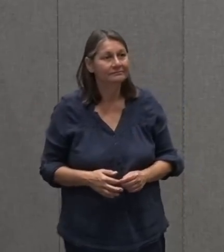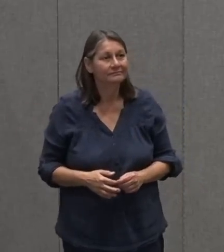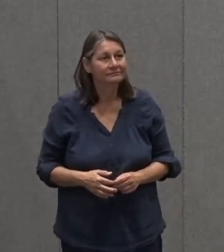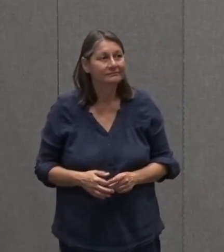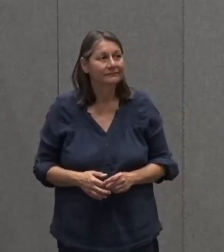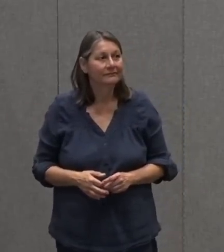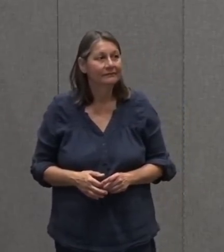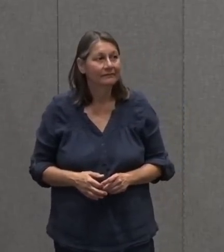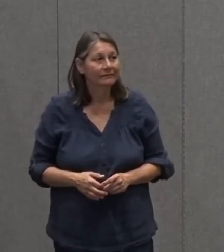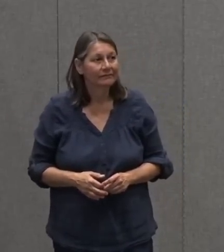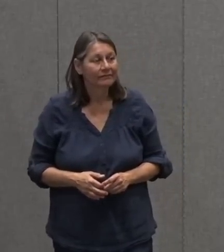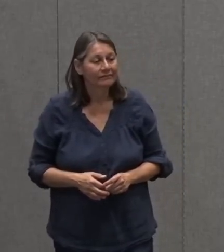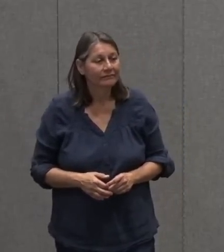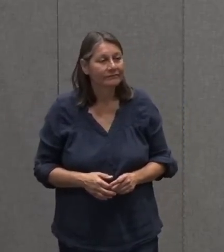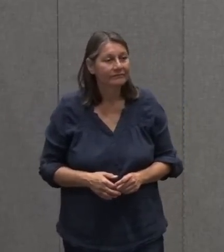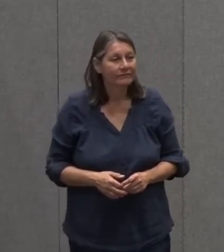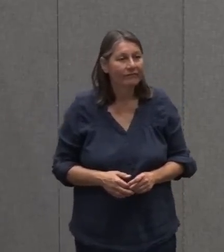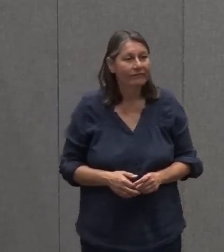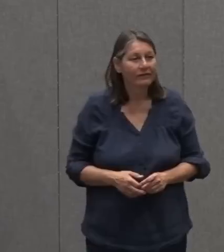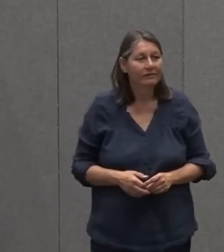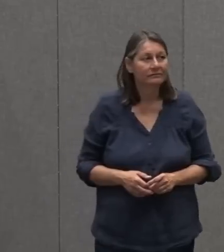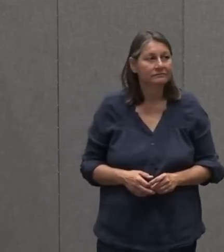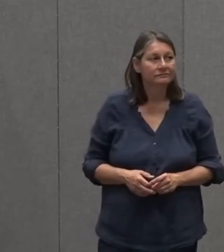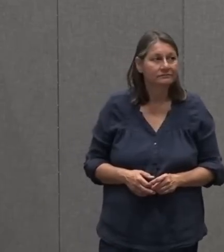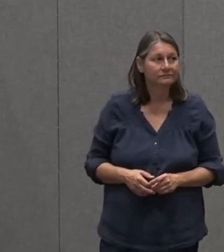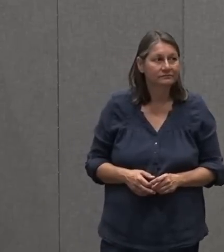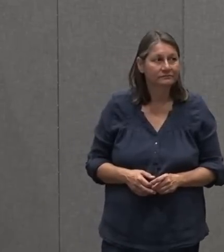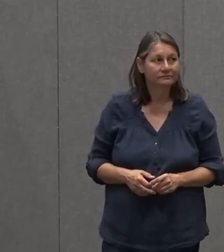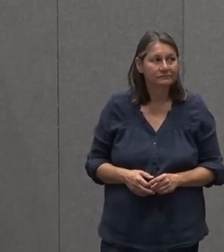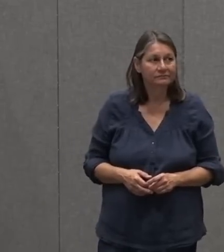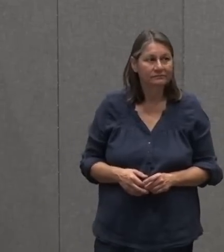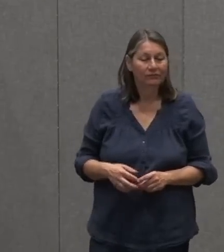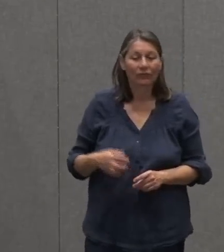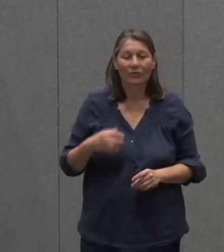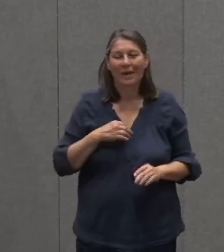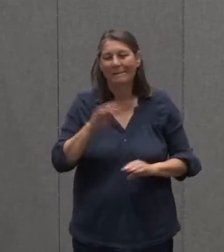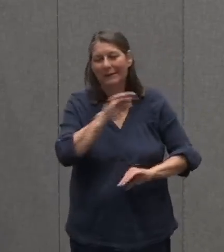All righty guys so I'm gonna move a few things around.